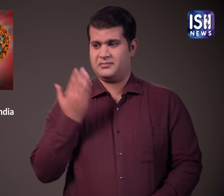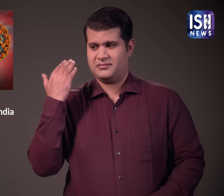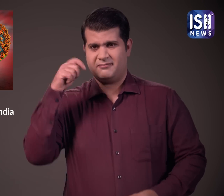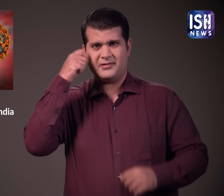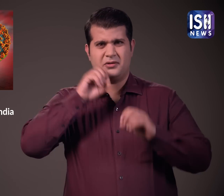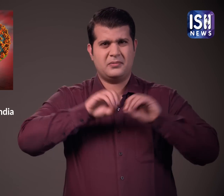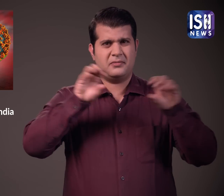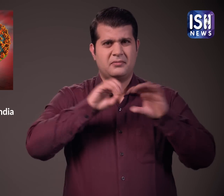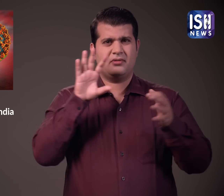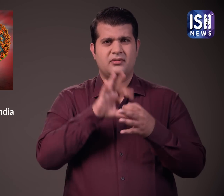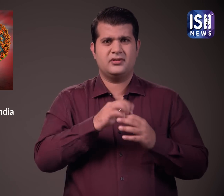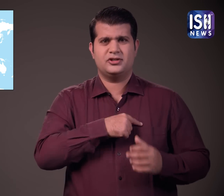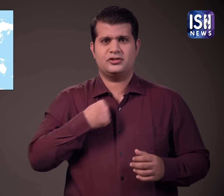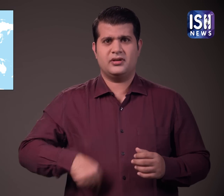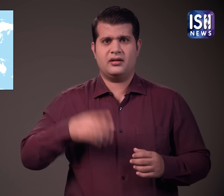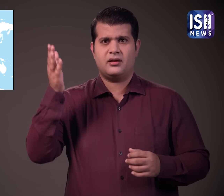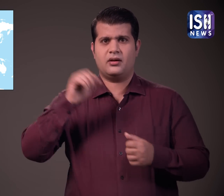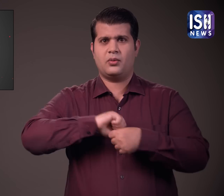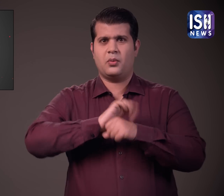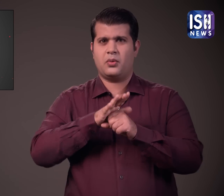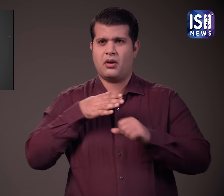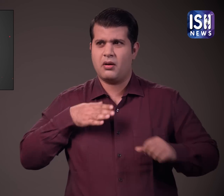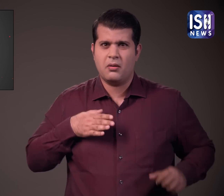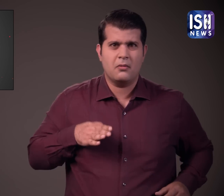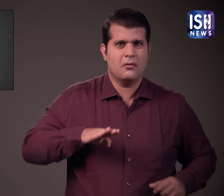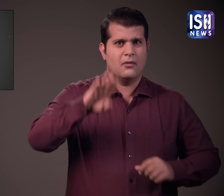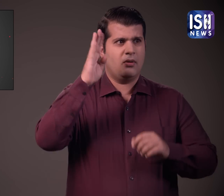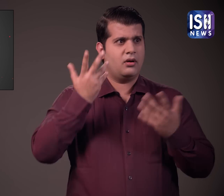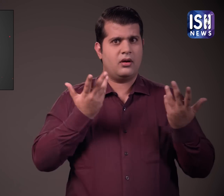We recently released a video about the massive surge in Covid cases in China.